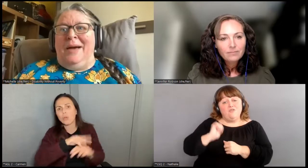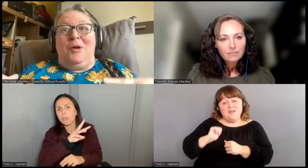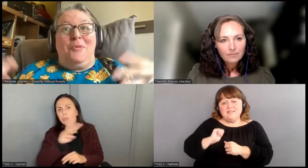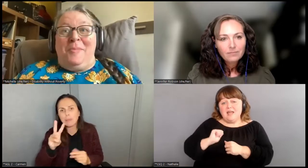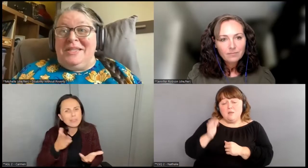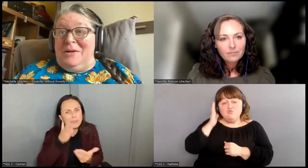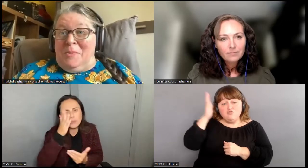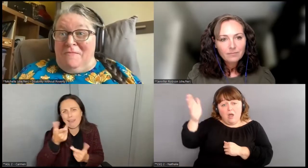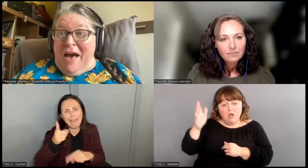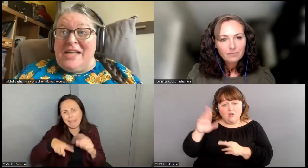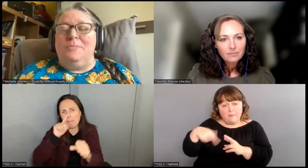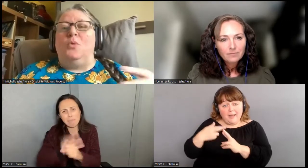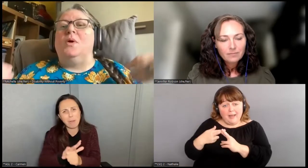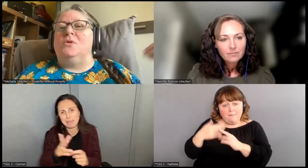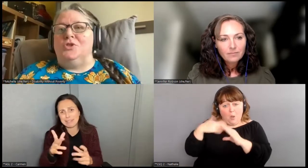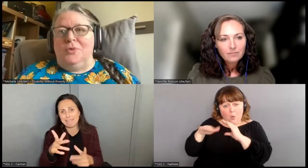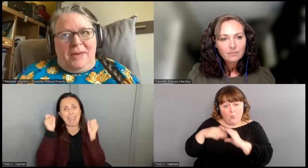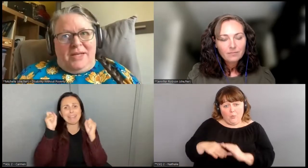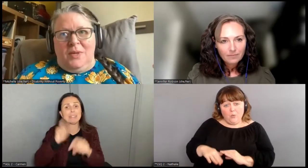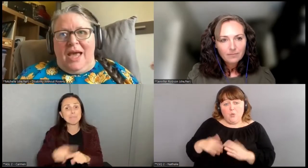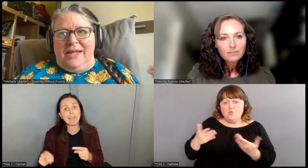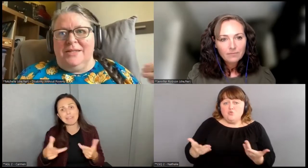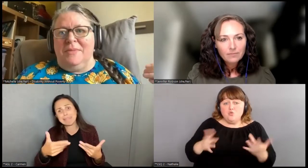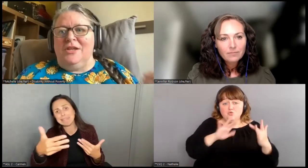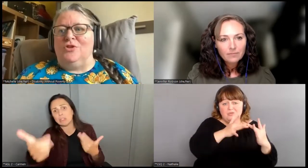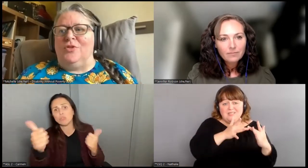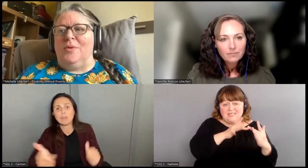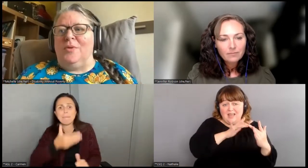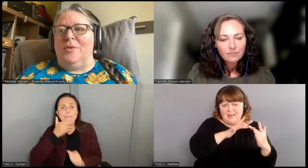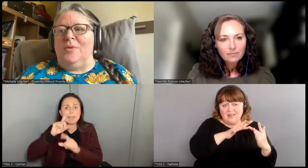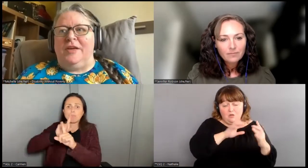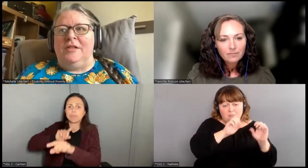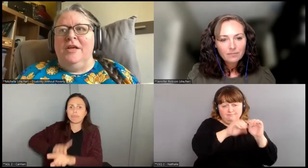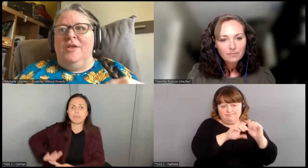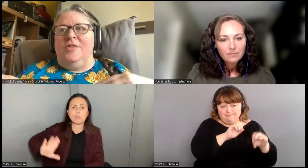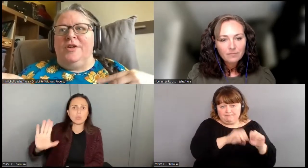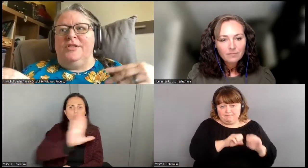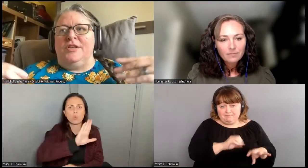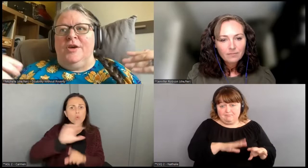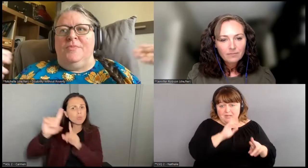NOT PROMISING IT WILL BE FAST. WE WILL DO THE BEST WE CAN DO MAKE SURE THAT PEOPLE FEEL